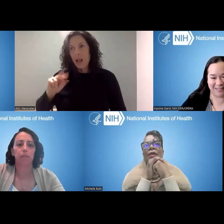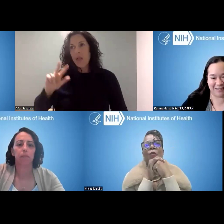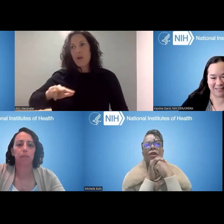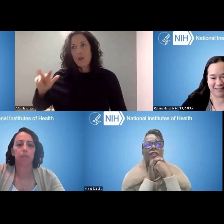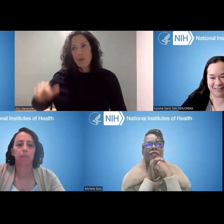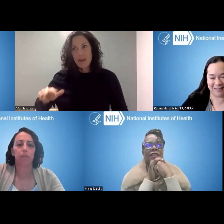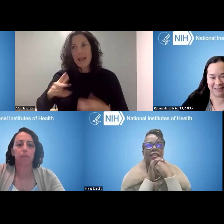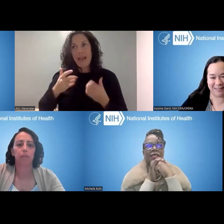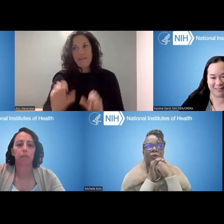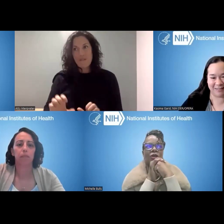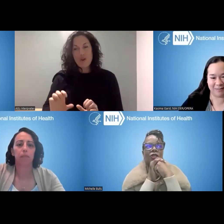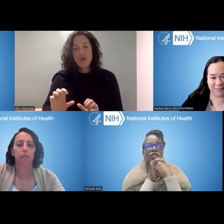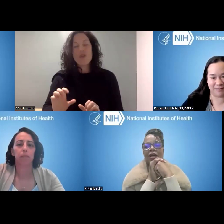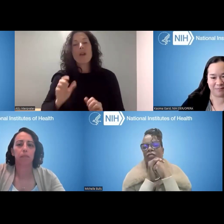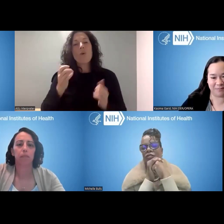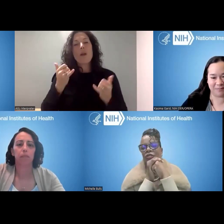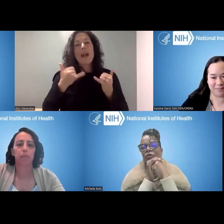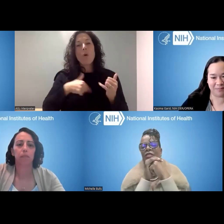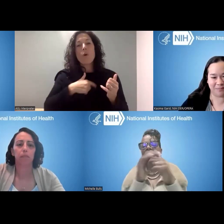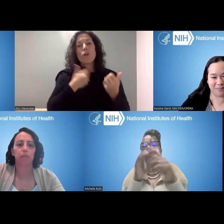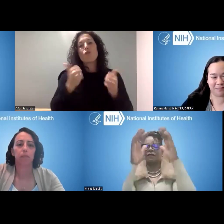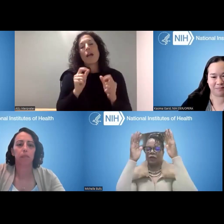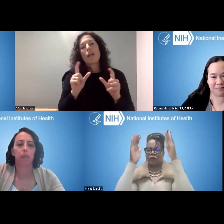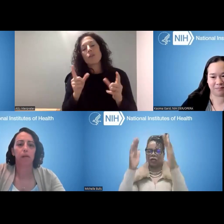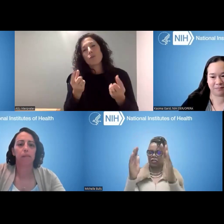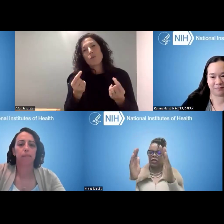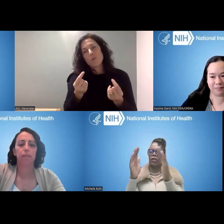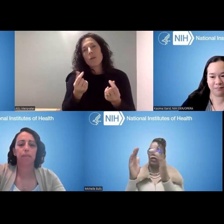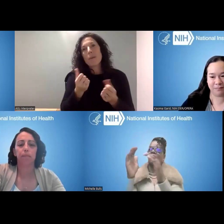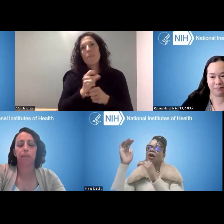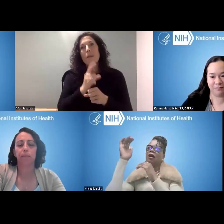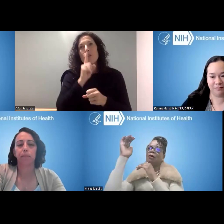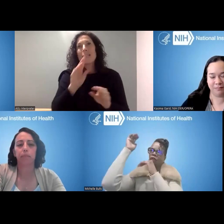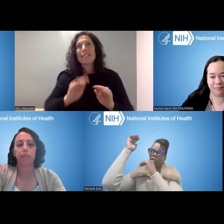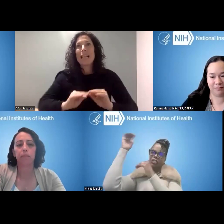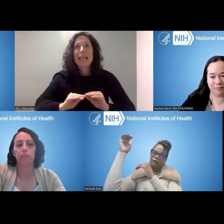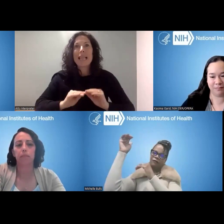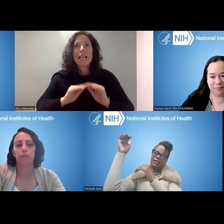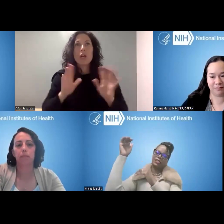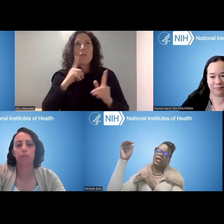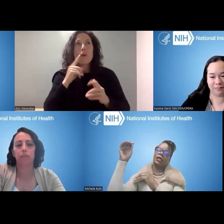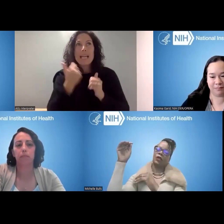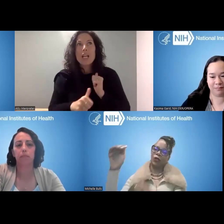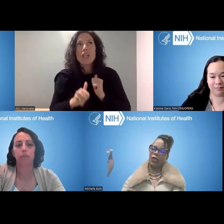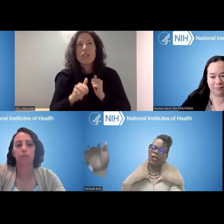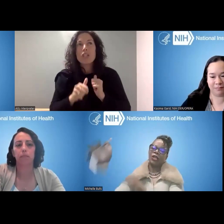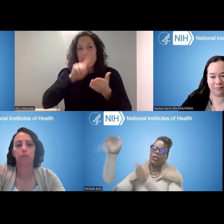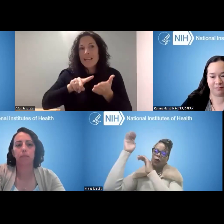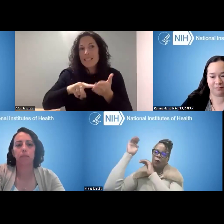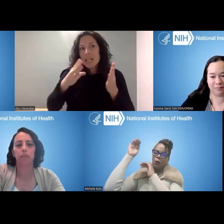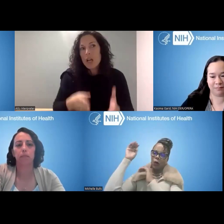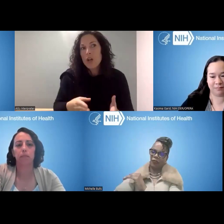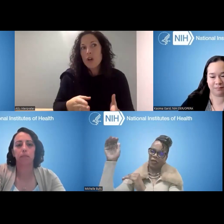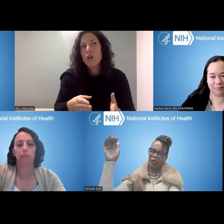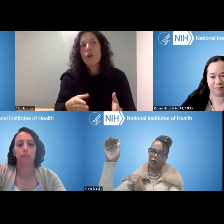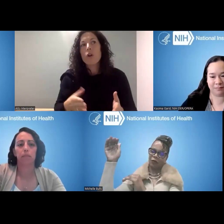and one of the things that we are trying to do is make it very clear for each investigator what they ...